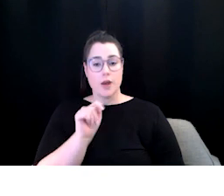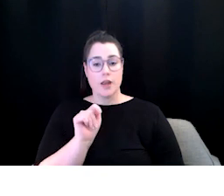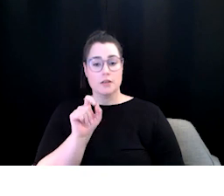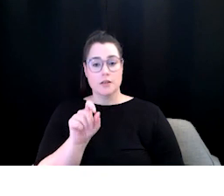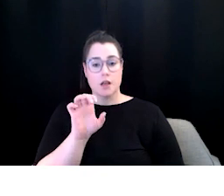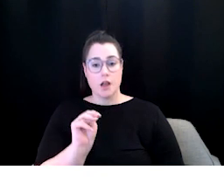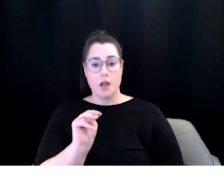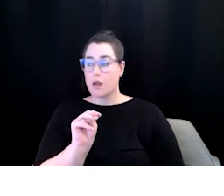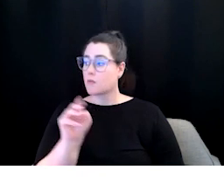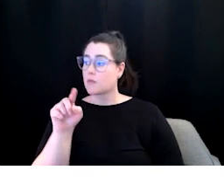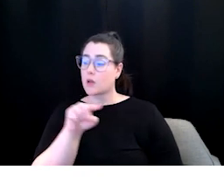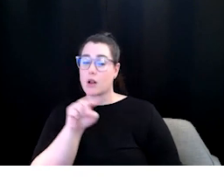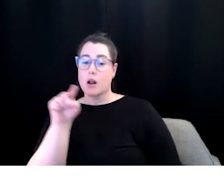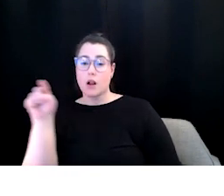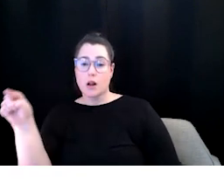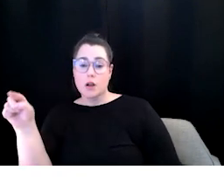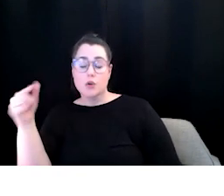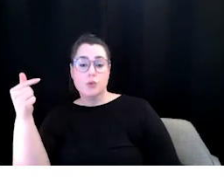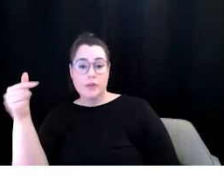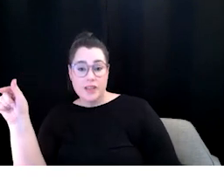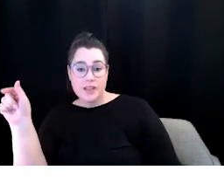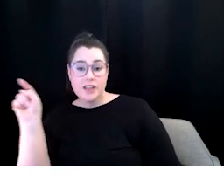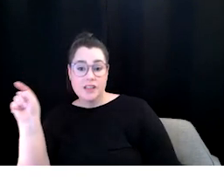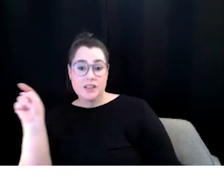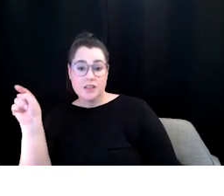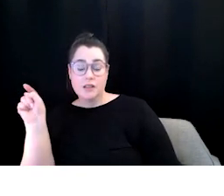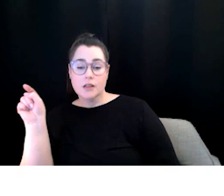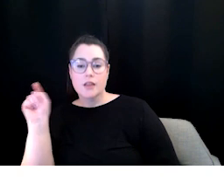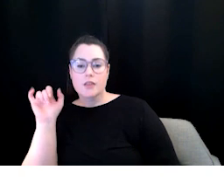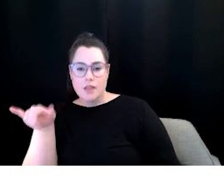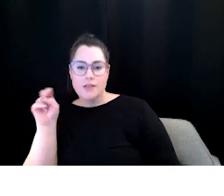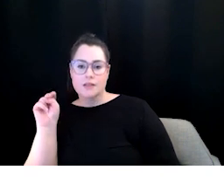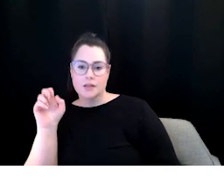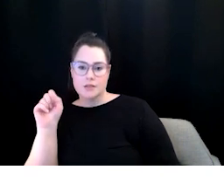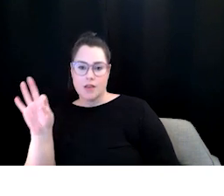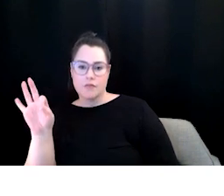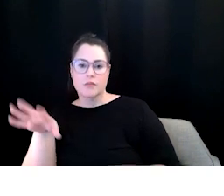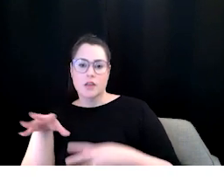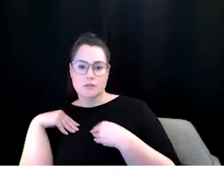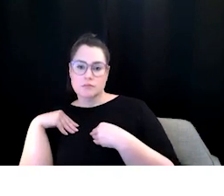Your proposal has to be at this green box by 5 p.m. deadline date.